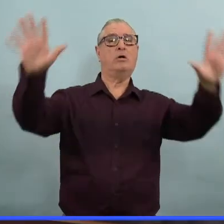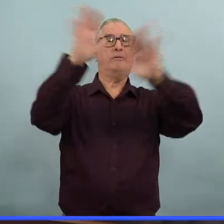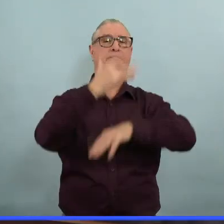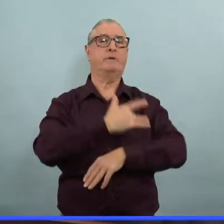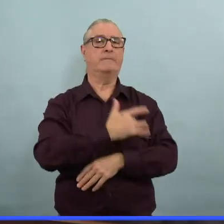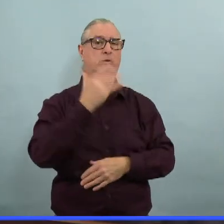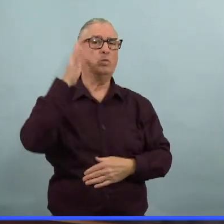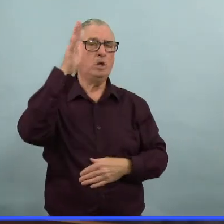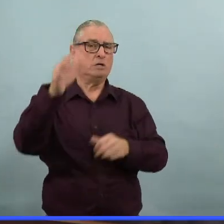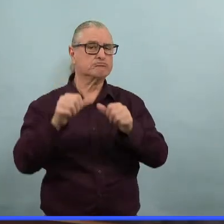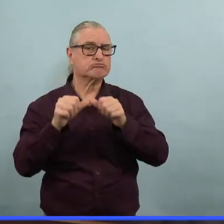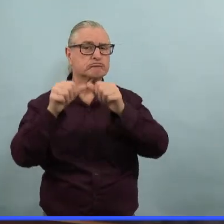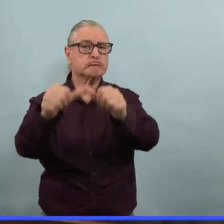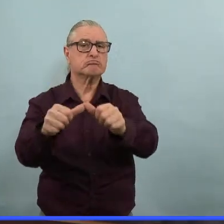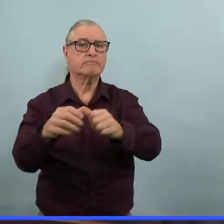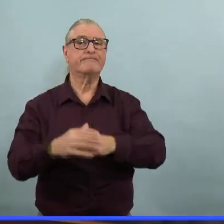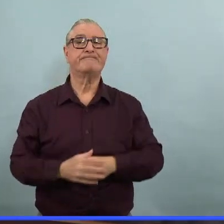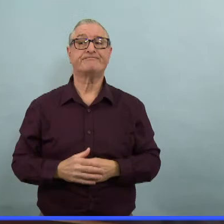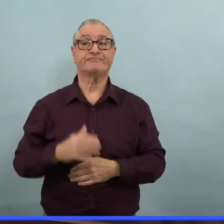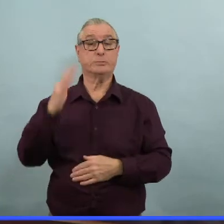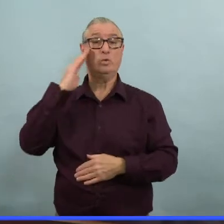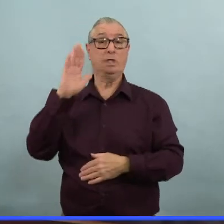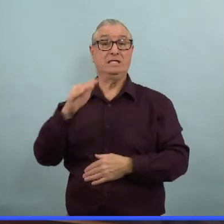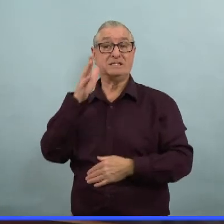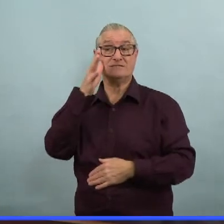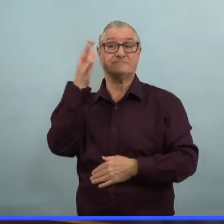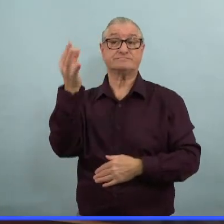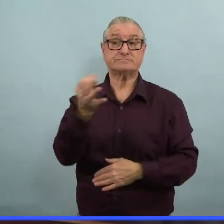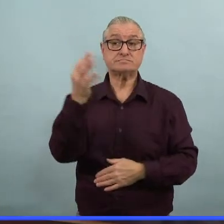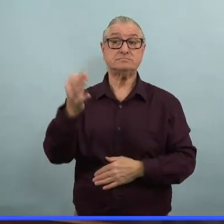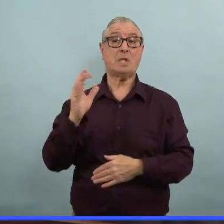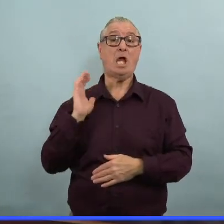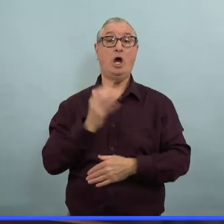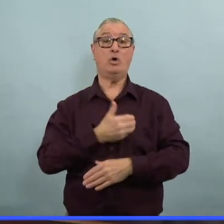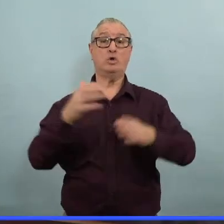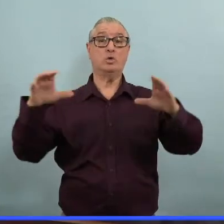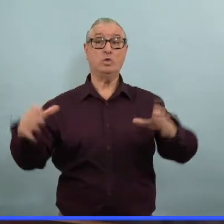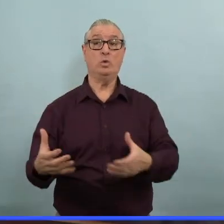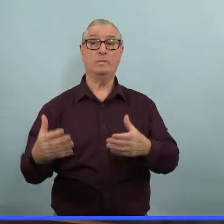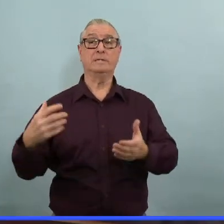meeting about this very issue with respect to the canada health transfer uh the federal government